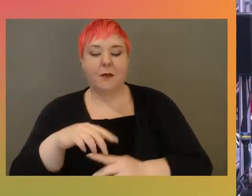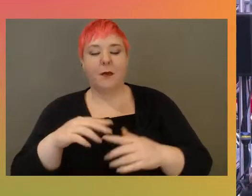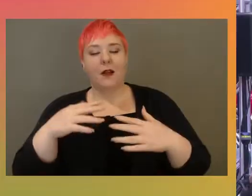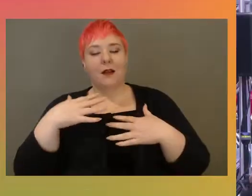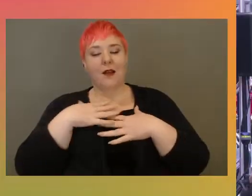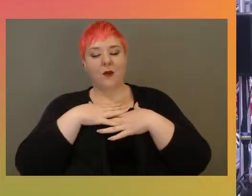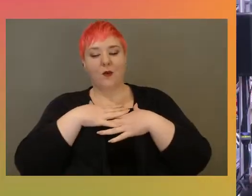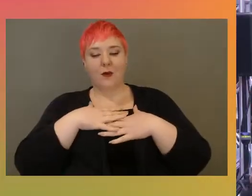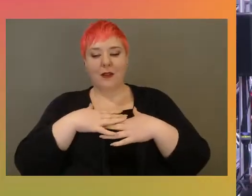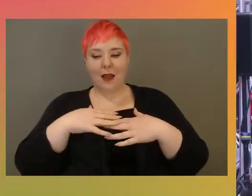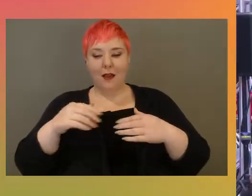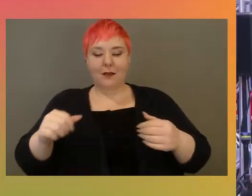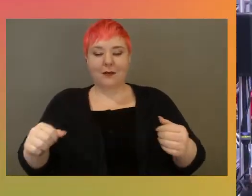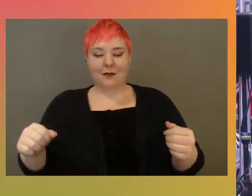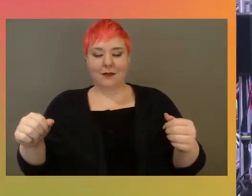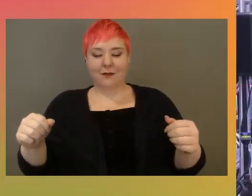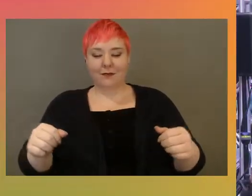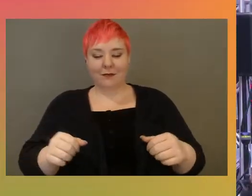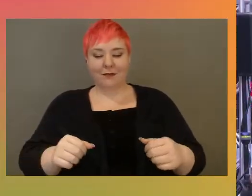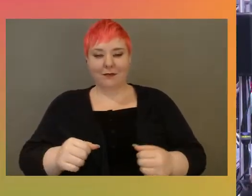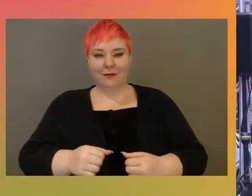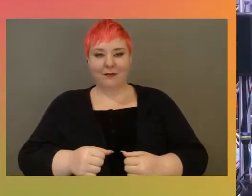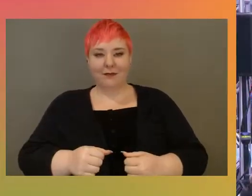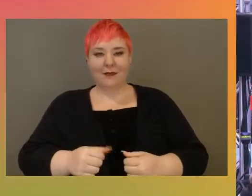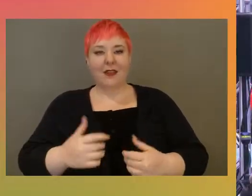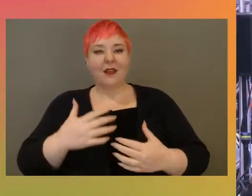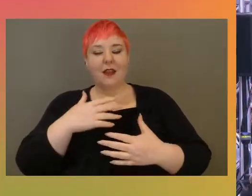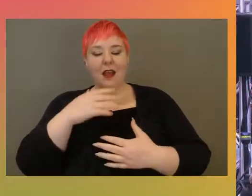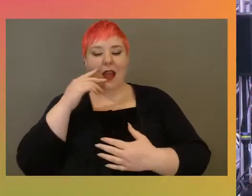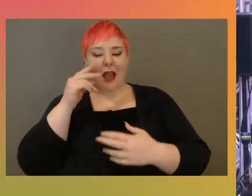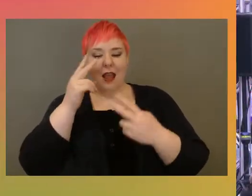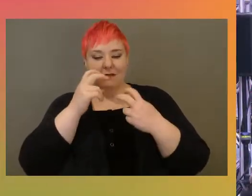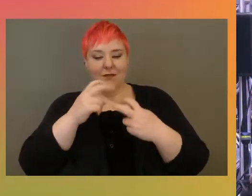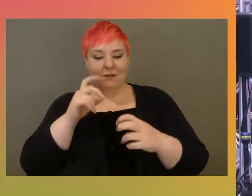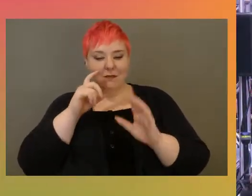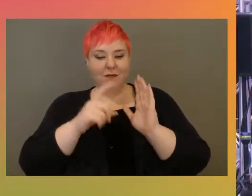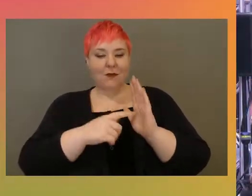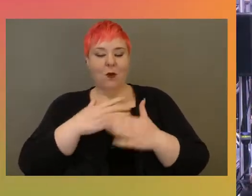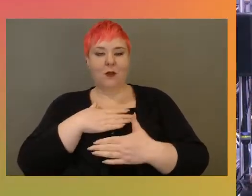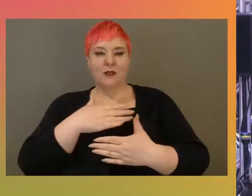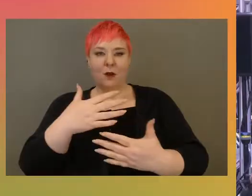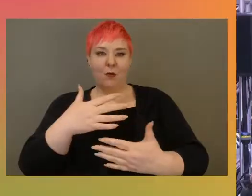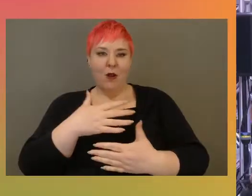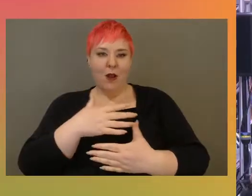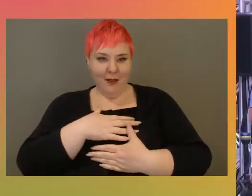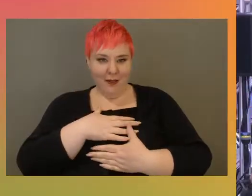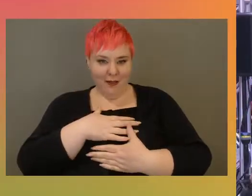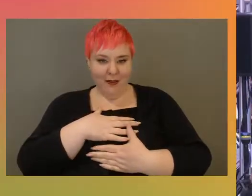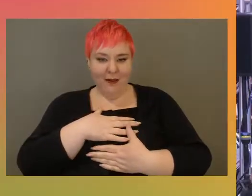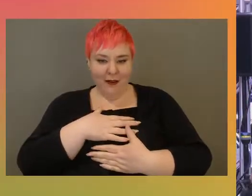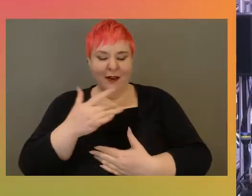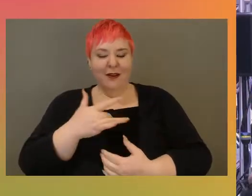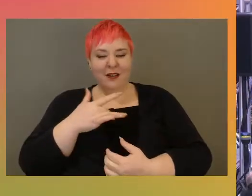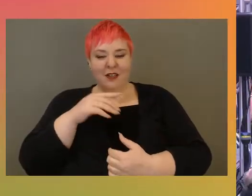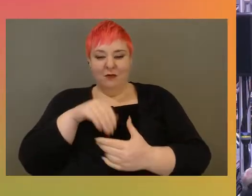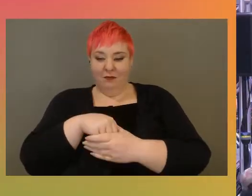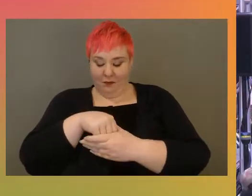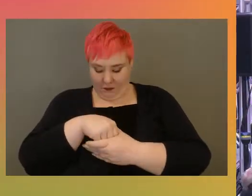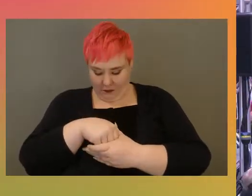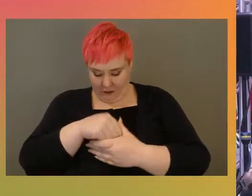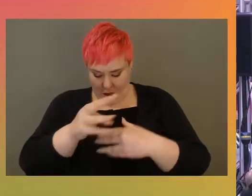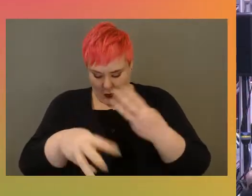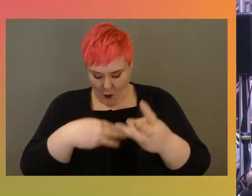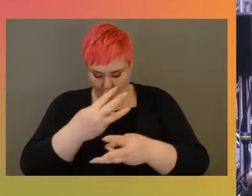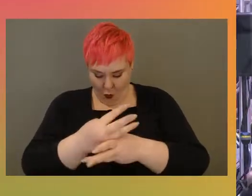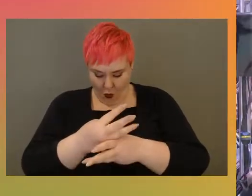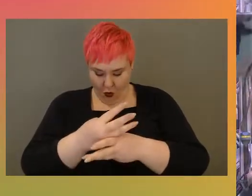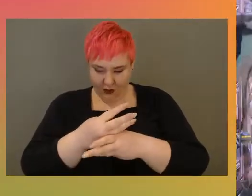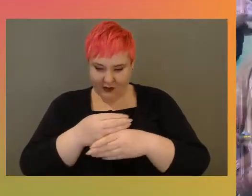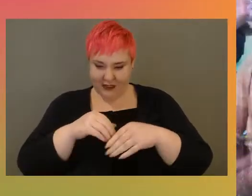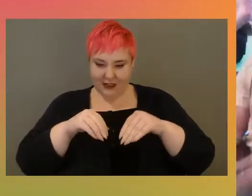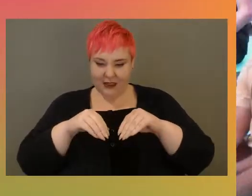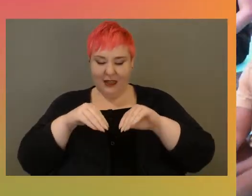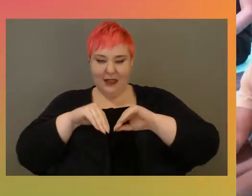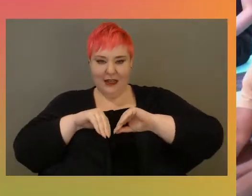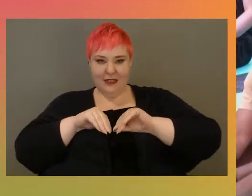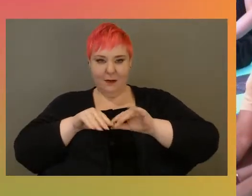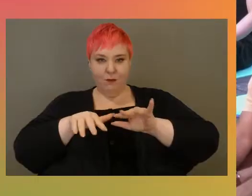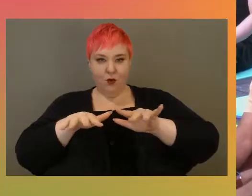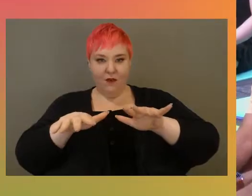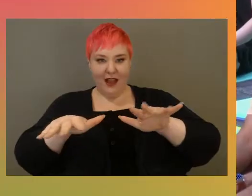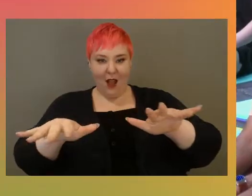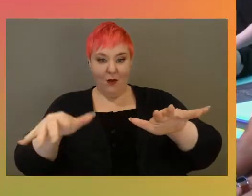IS A SENSE OF BEING RELAXED.